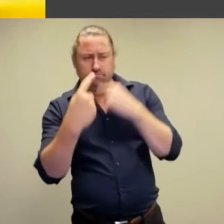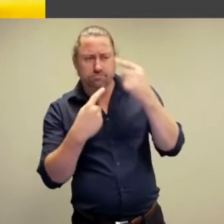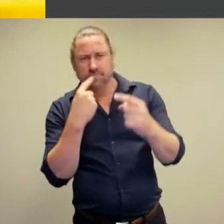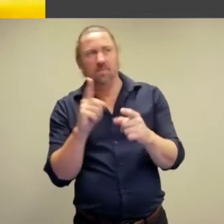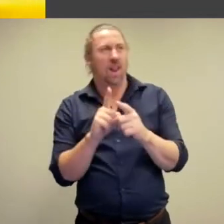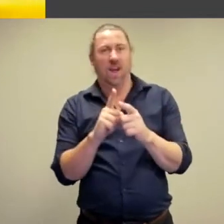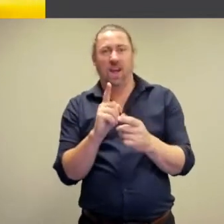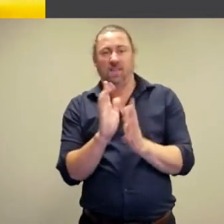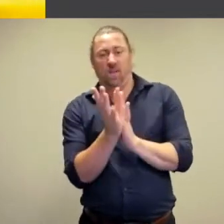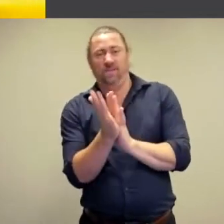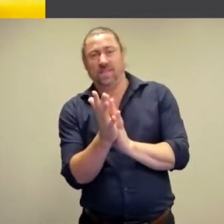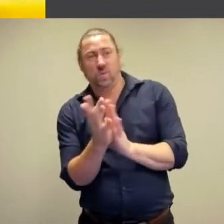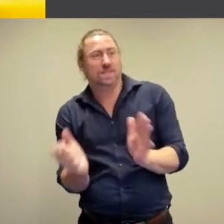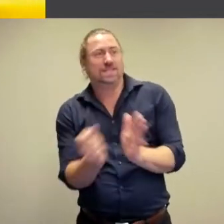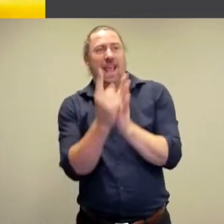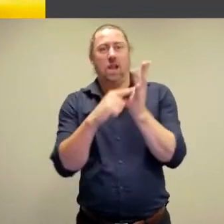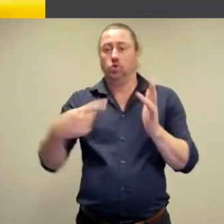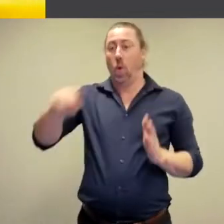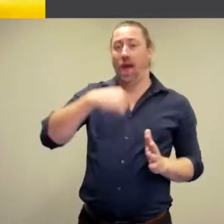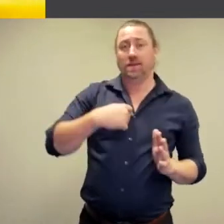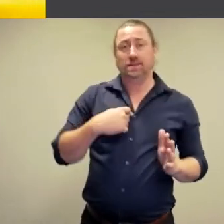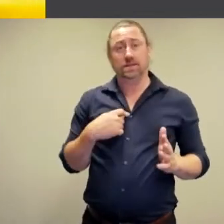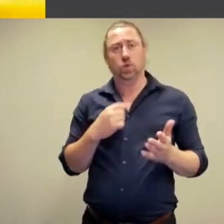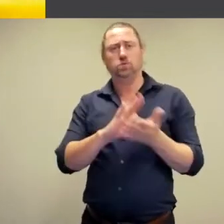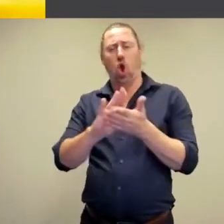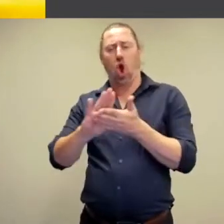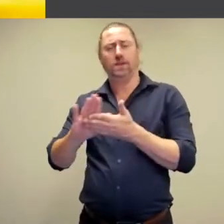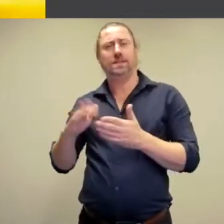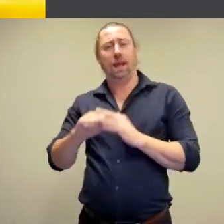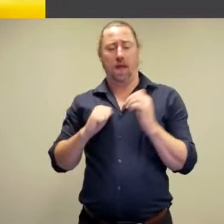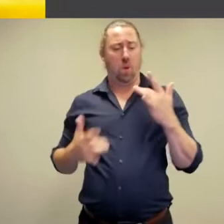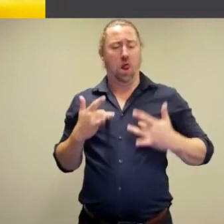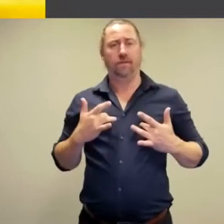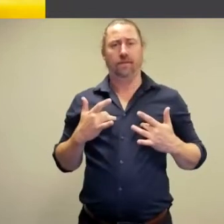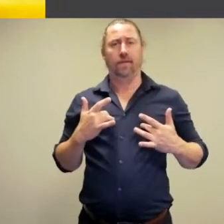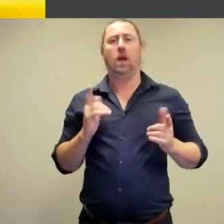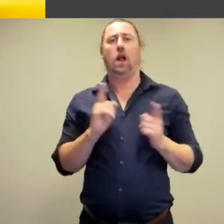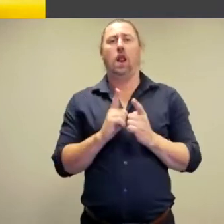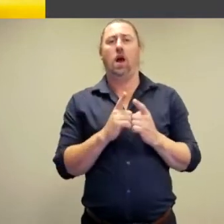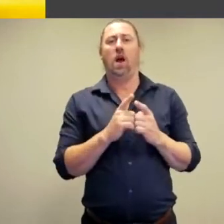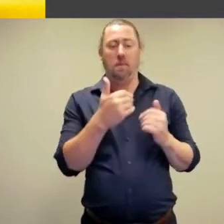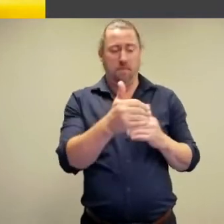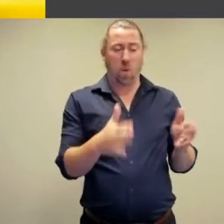the message of tidying everything